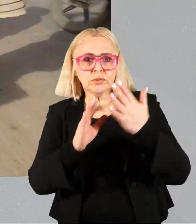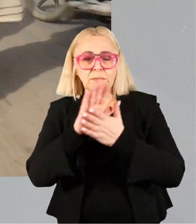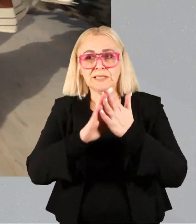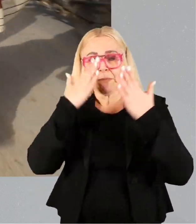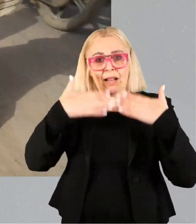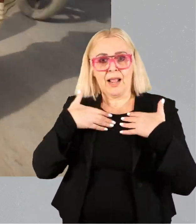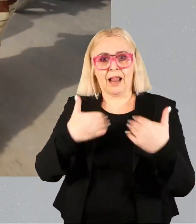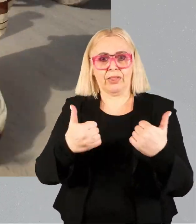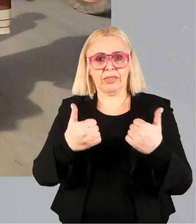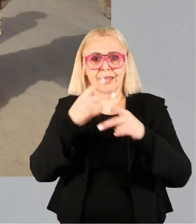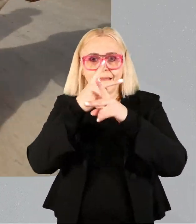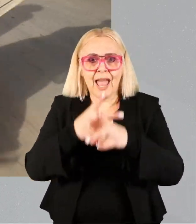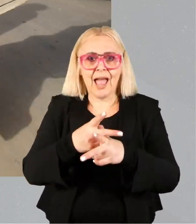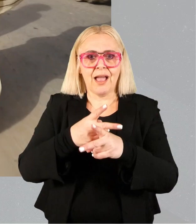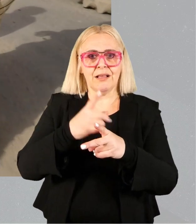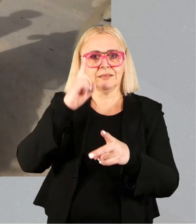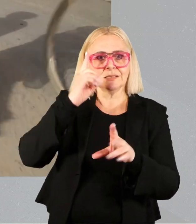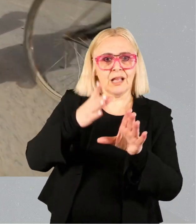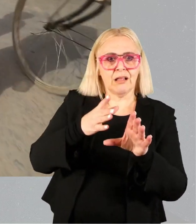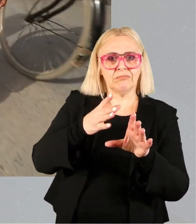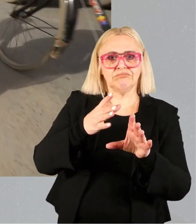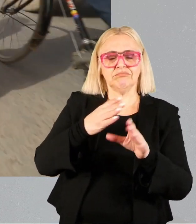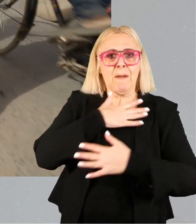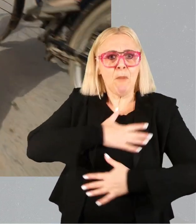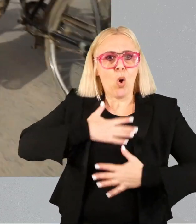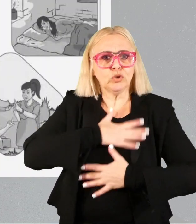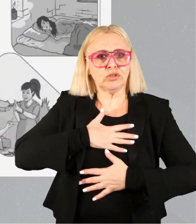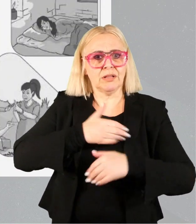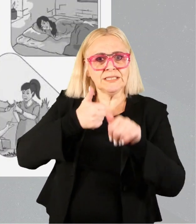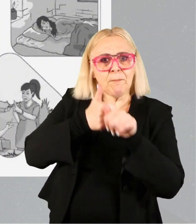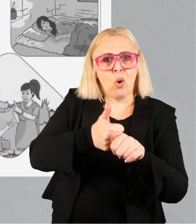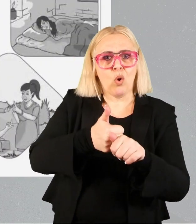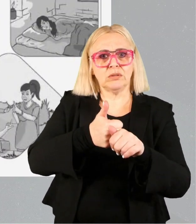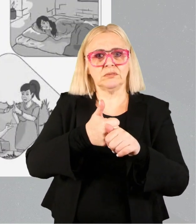mental health care and psychosocial support to marginalized people.